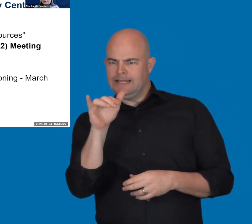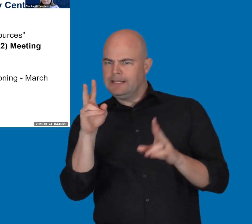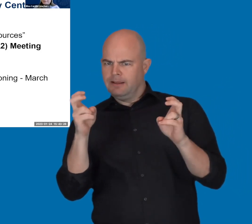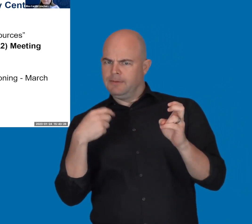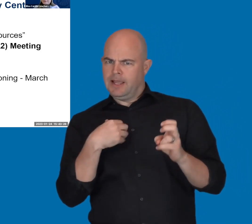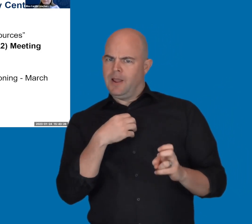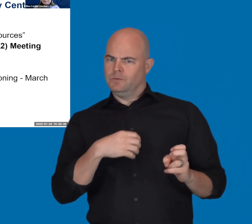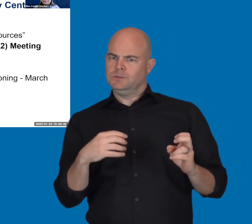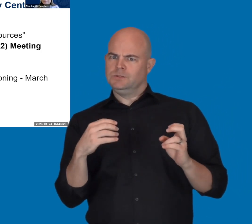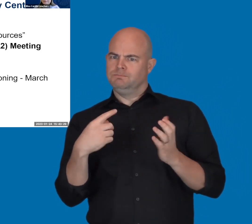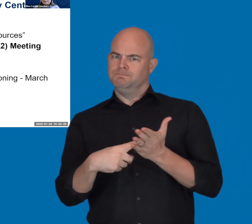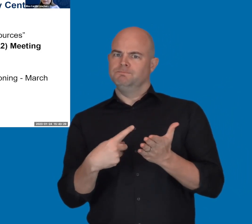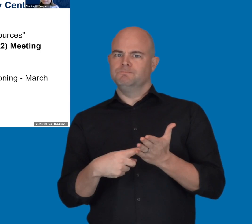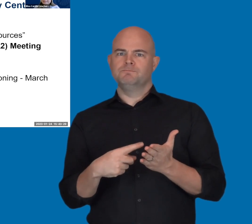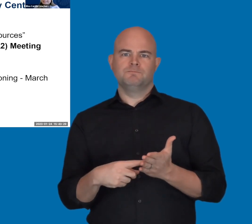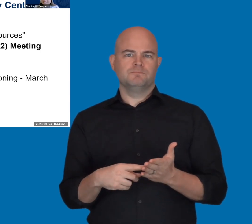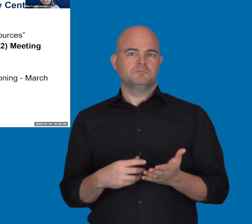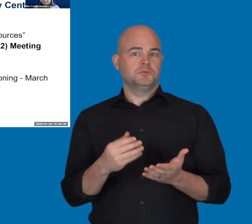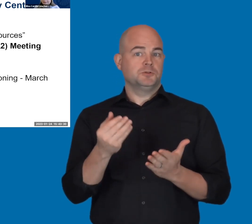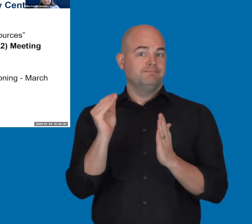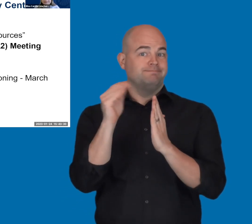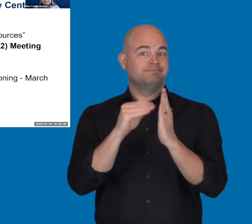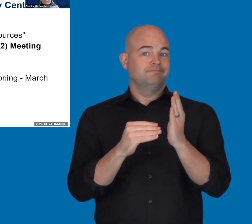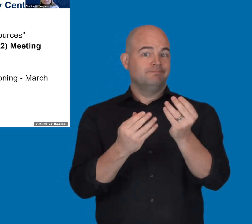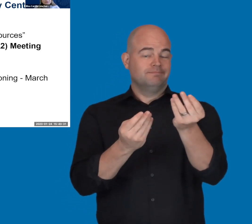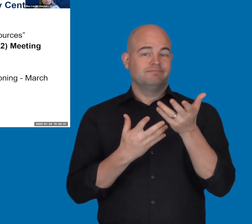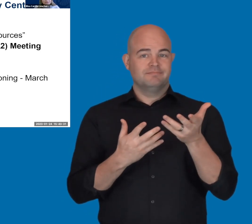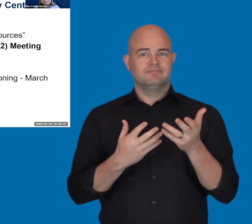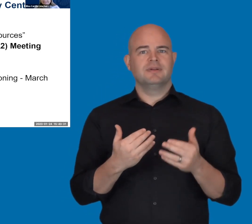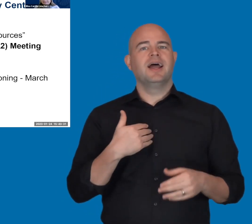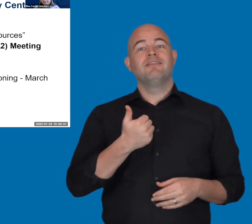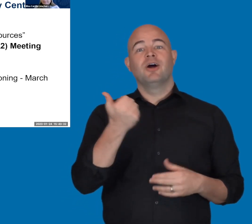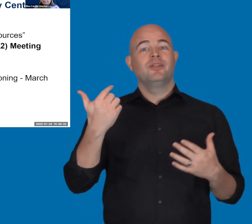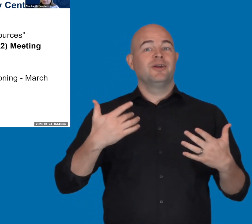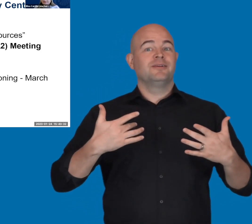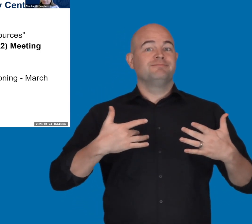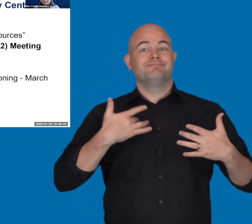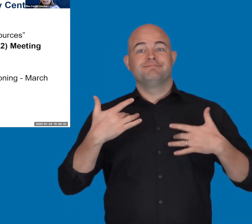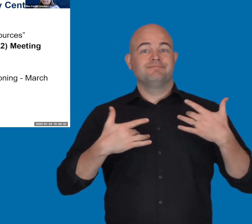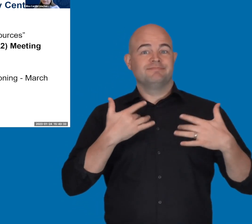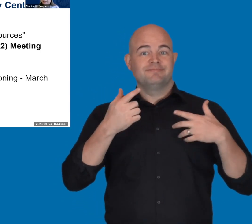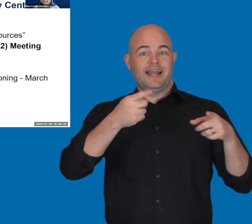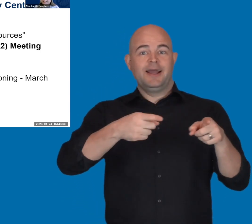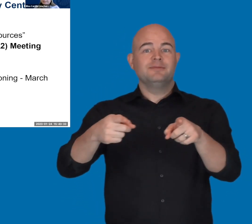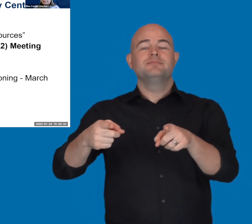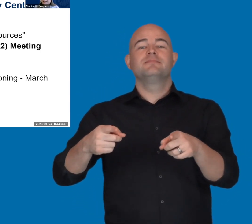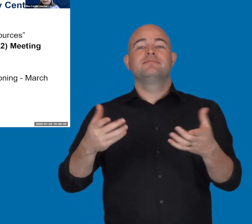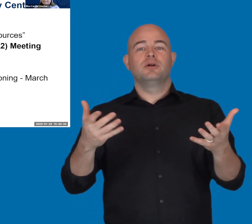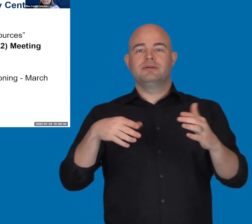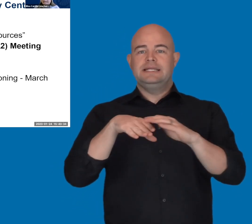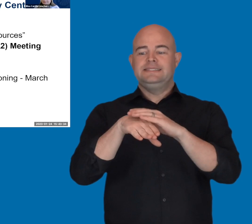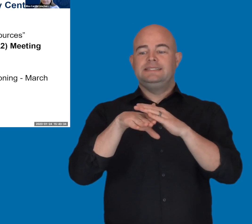that students have that information. Even regardless if they need audio books, they need to know what books they need to start their classes.